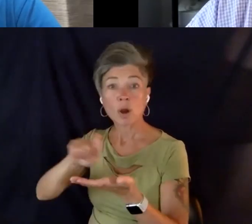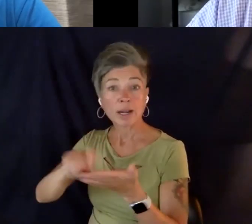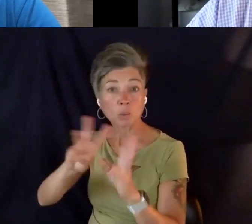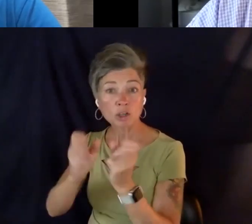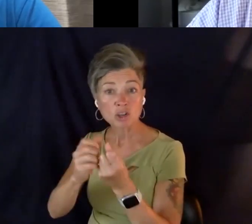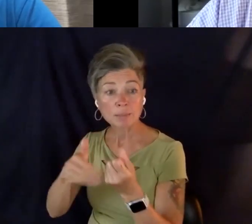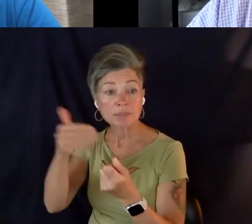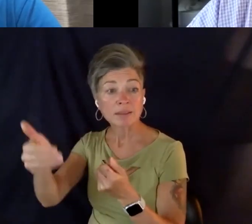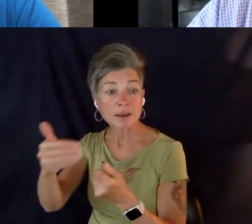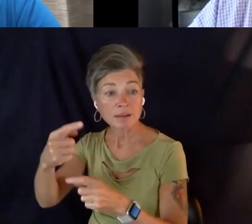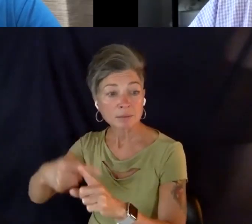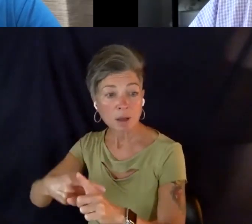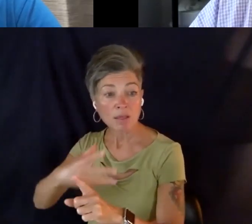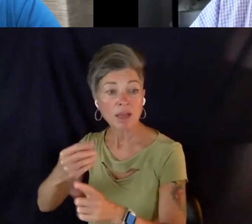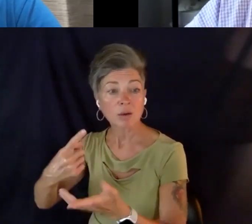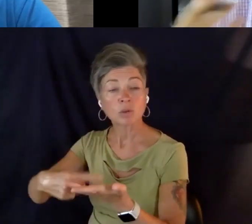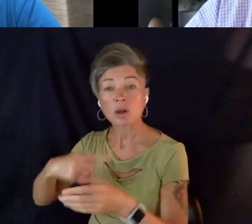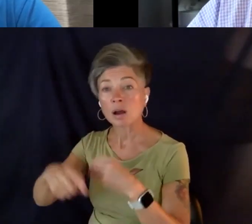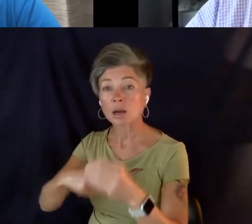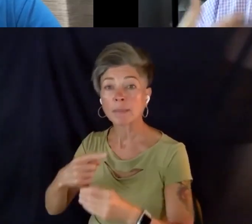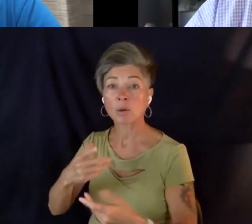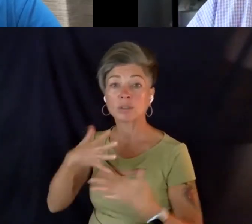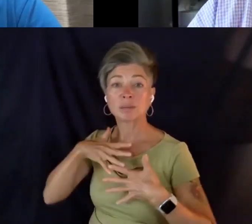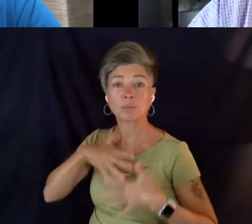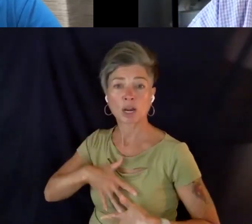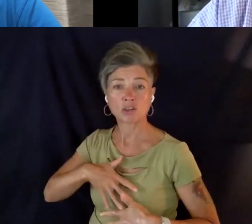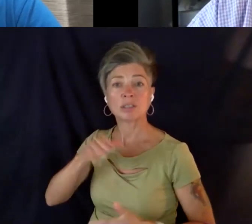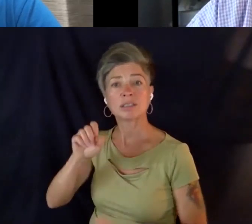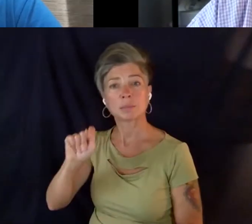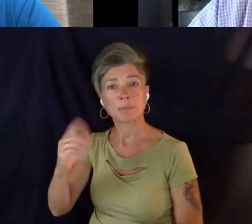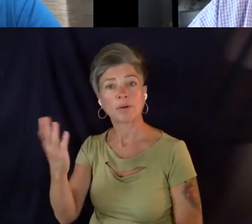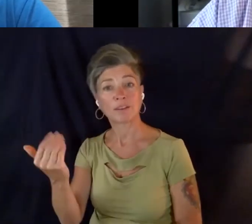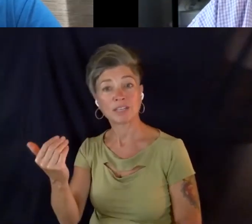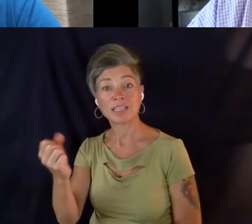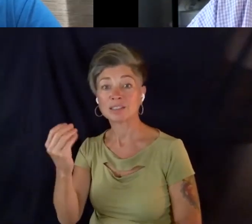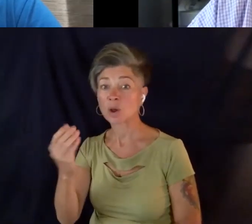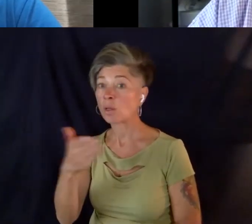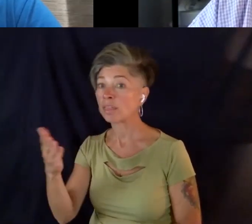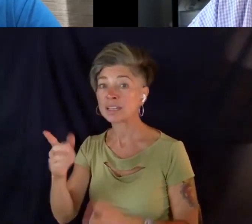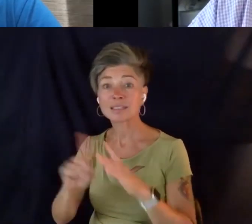And we're gonna talk about depression on September 15th. There are things that are coming up. There are more and more recorded videos,